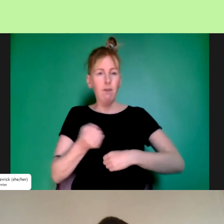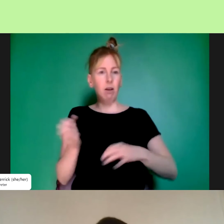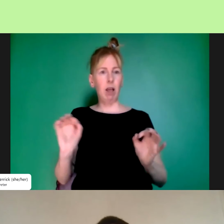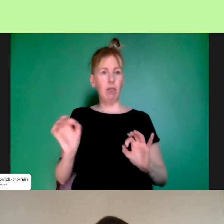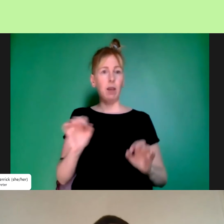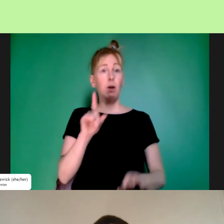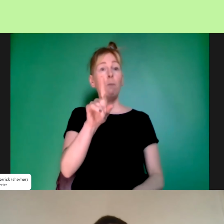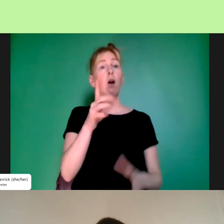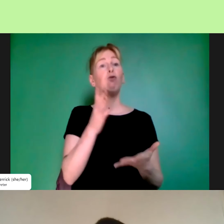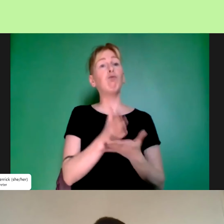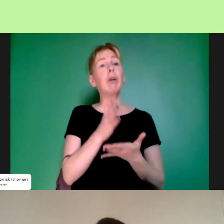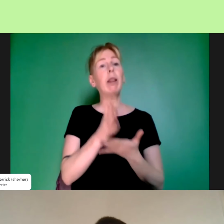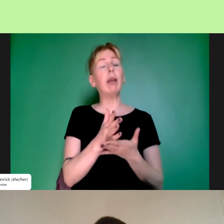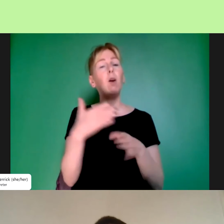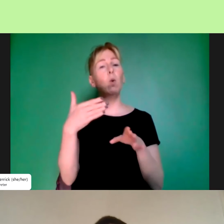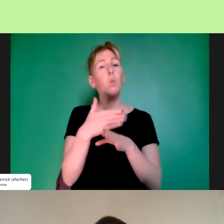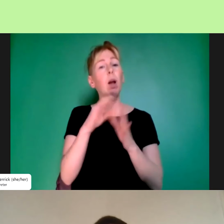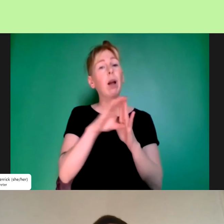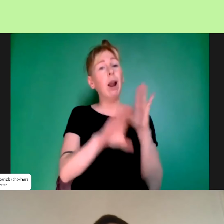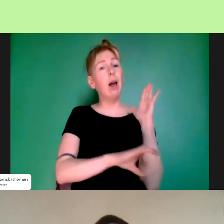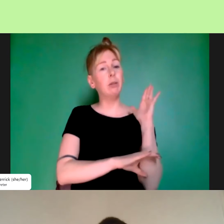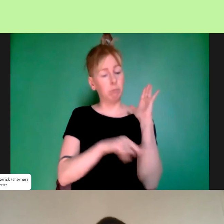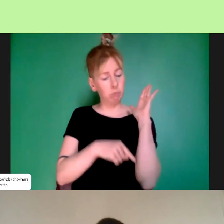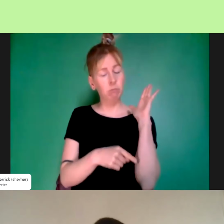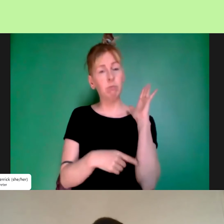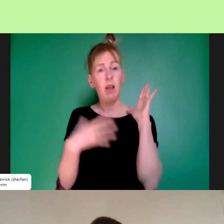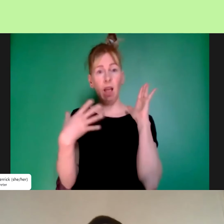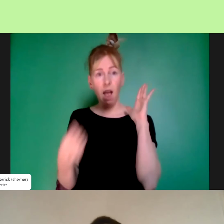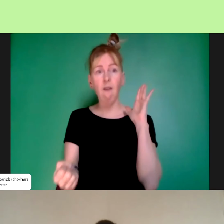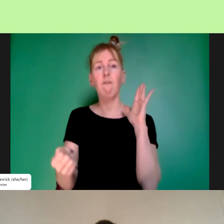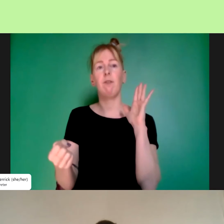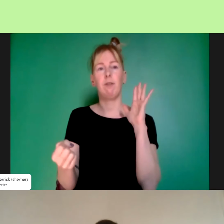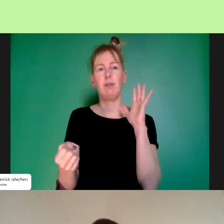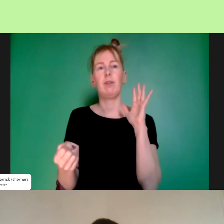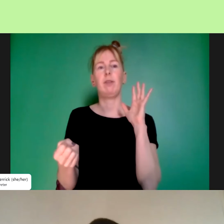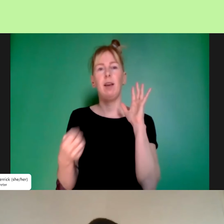cultural capital, but you tend to have to do a lot of archaeology to find those individuals